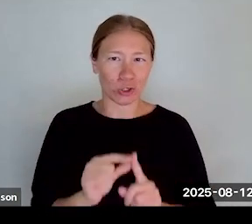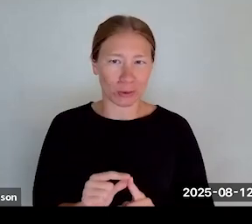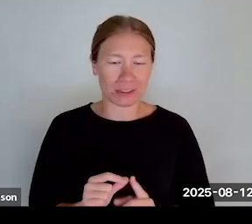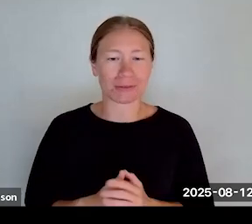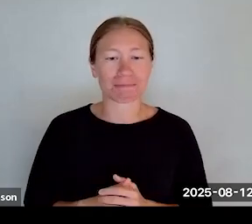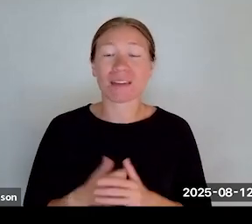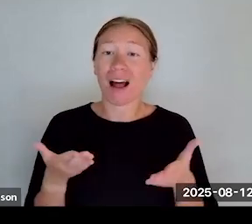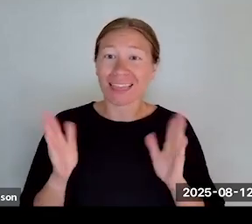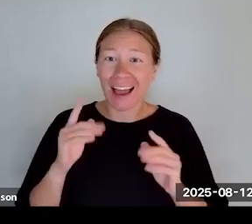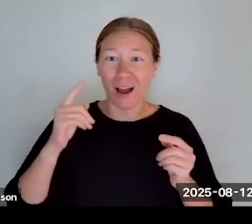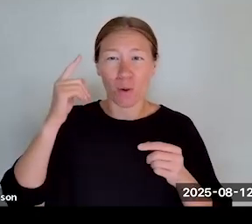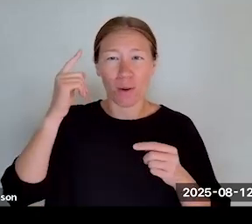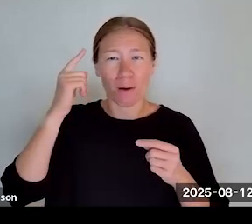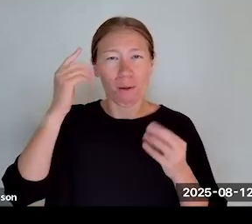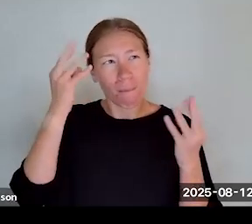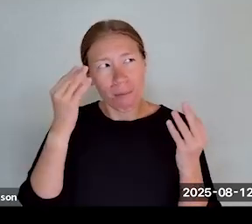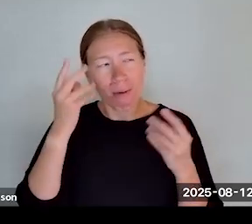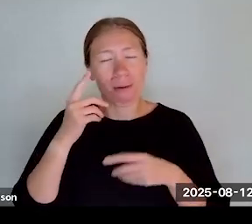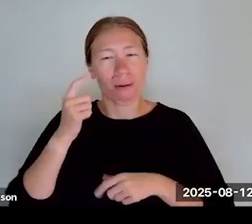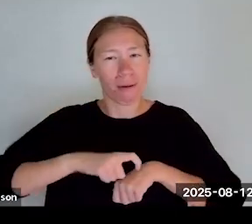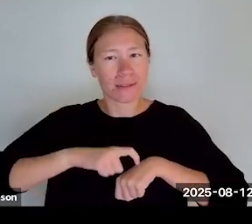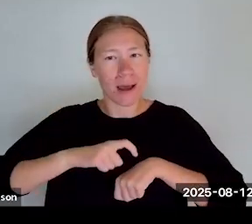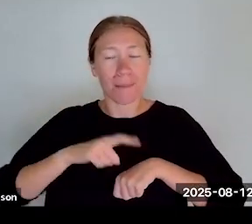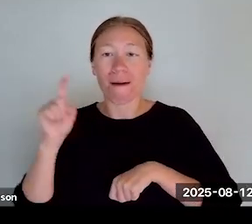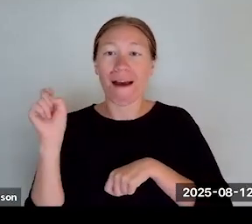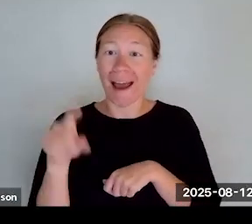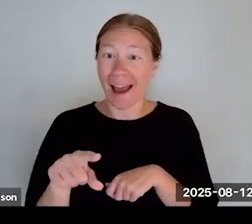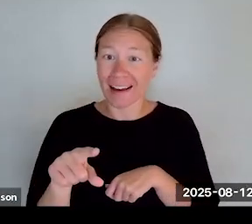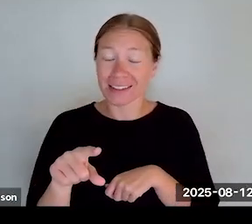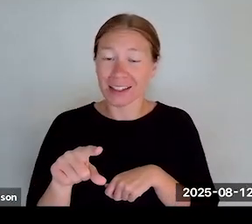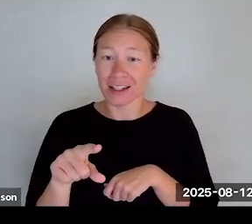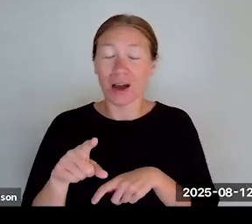After posing a question, pause and silently count to 10.